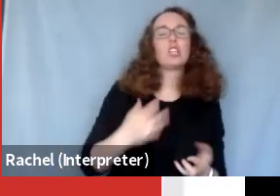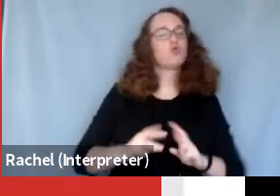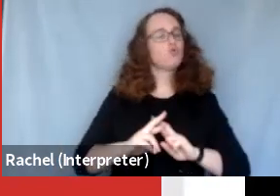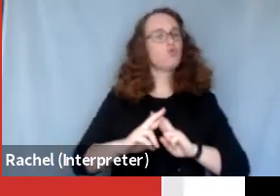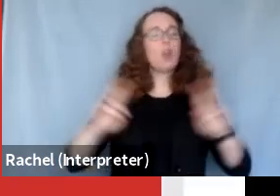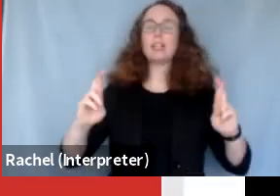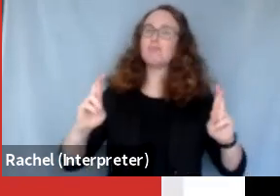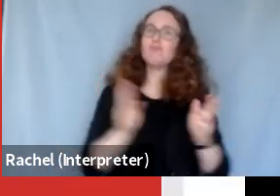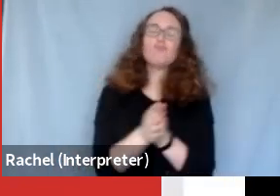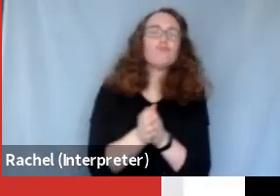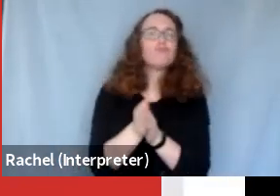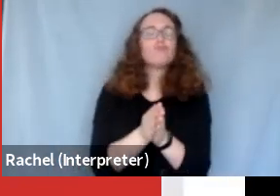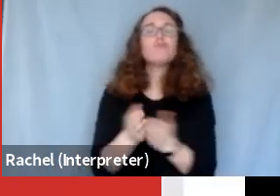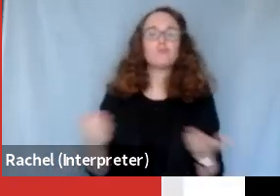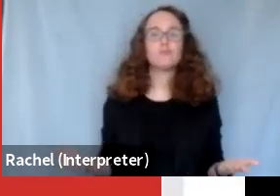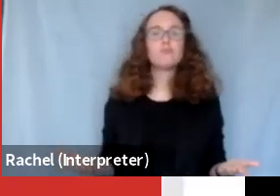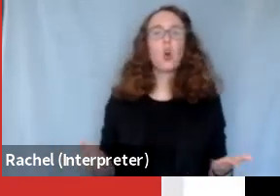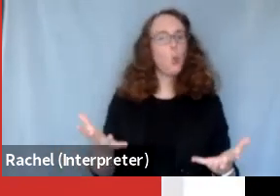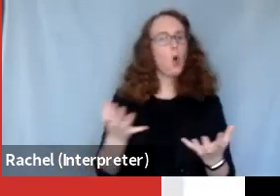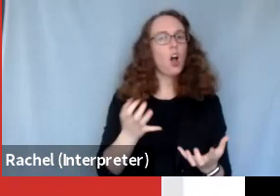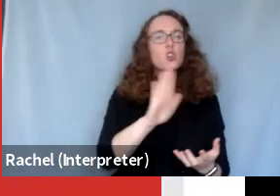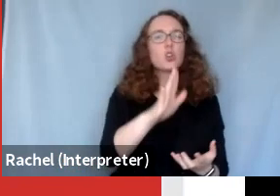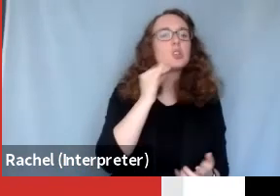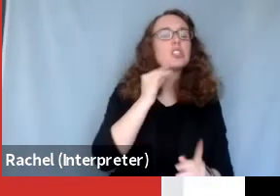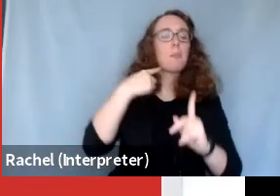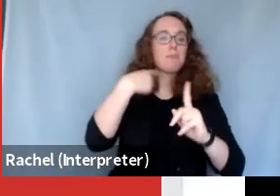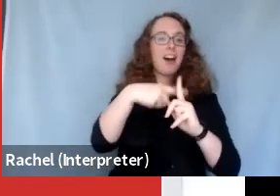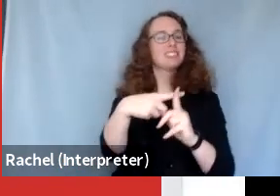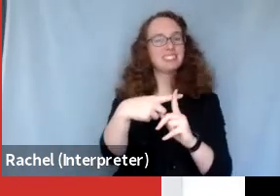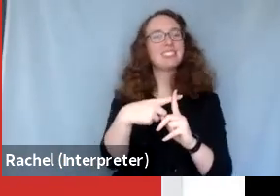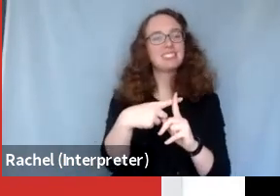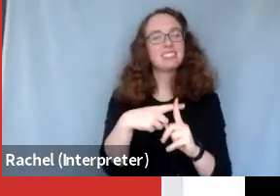having a a positive experience as well, as best you can during these